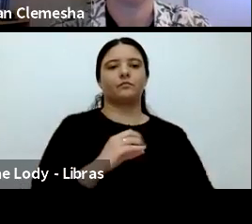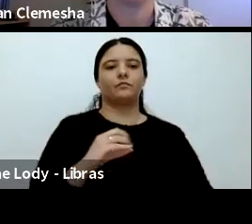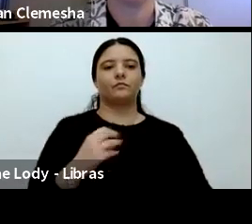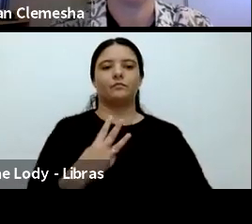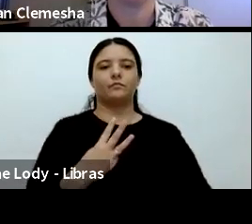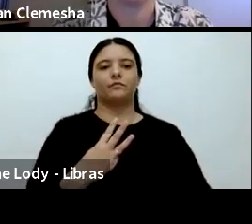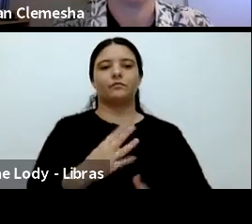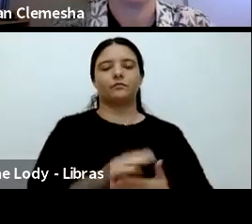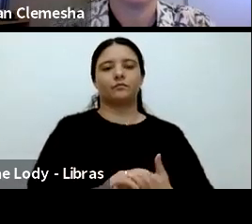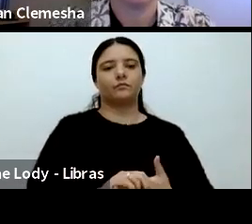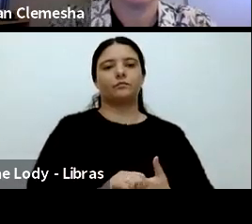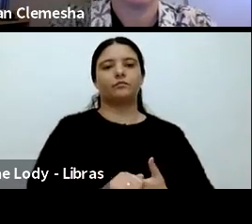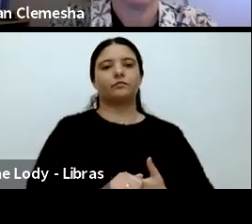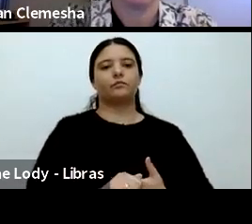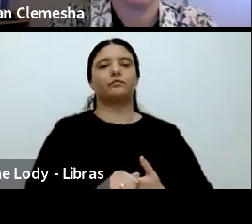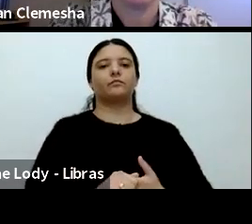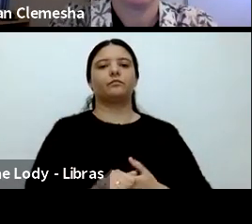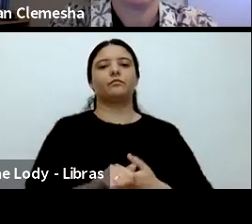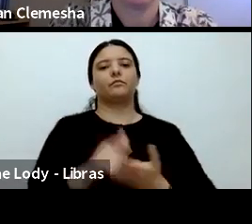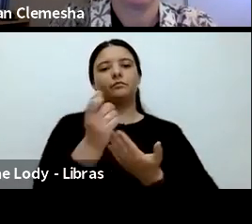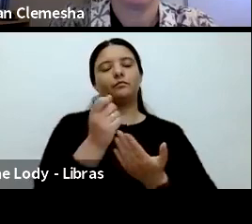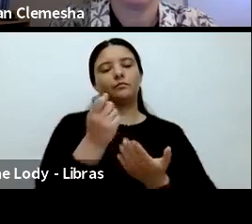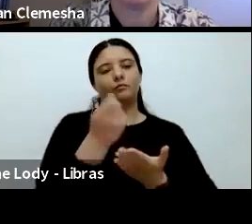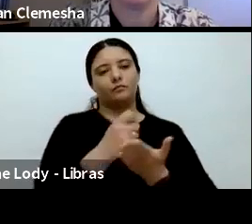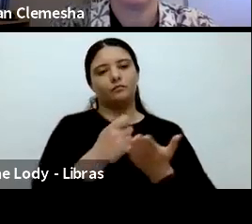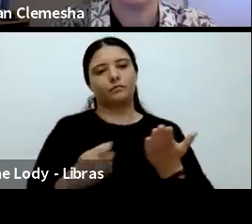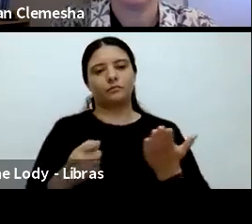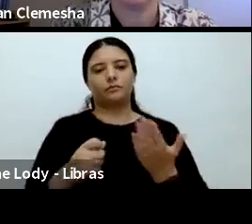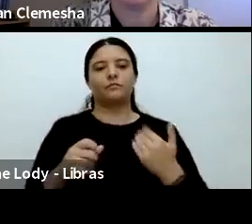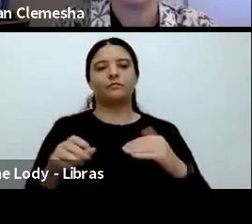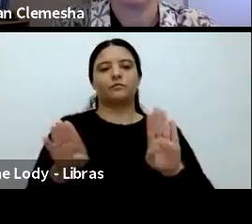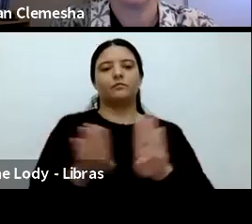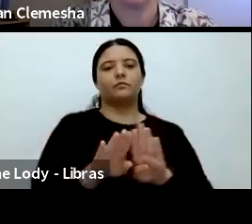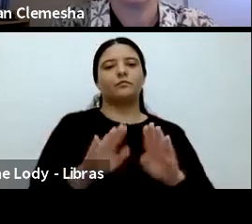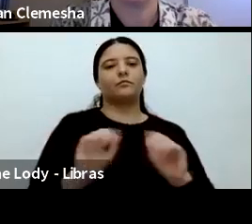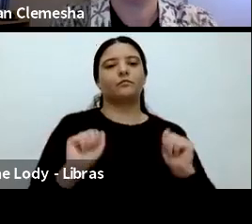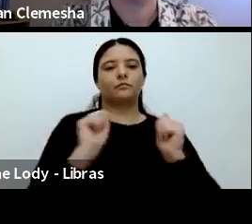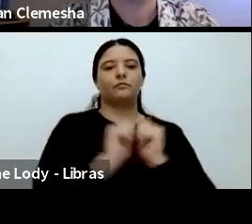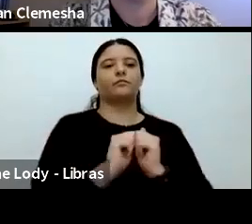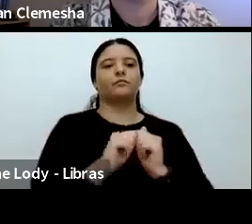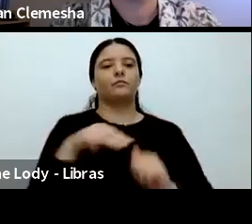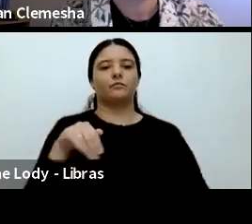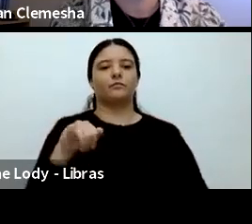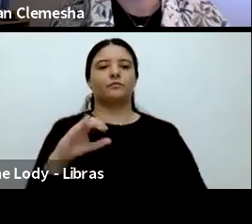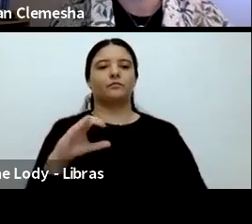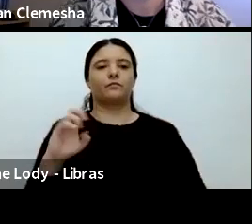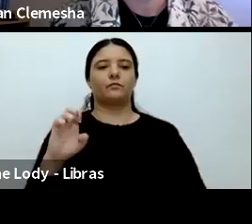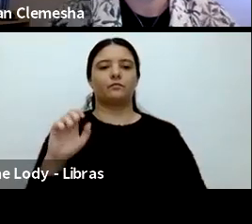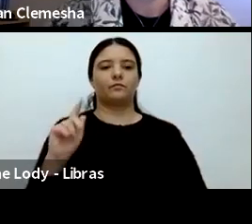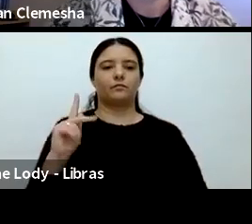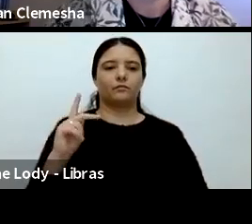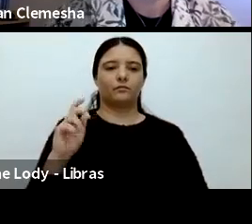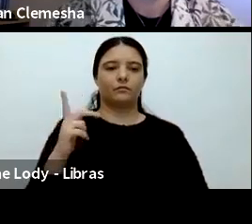d from 1996 to 230 from 1996 to 2003. He Co added a He Co added a co edited He Co added a co edited with my Christmas Eve. we say we searching teaching of English